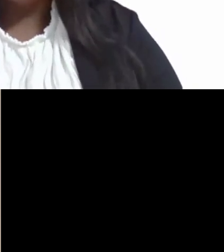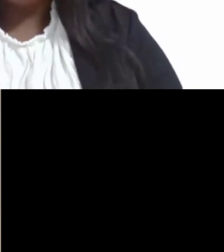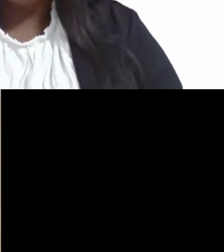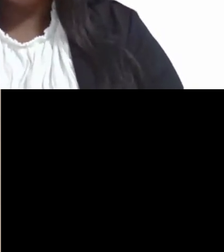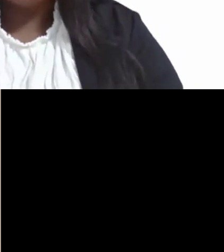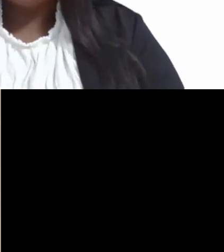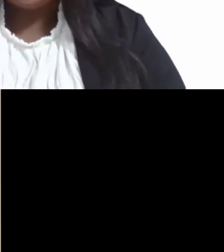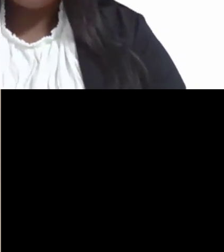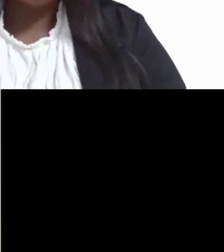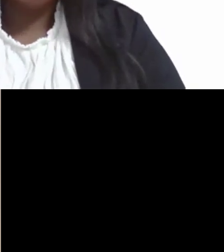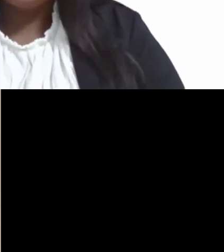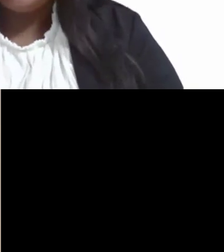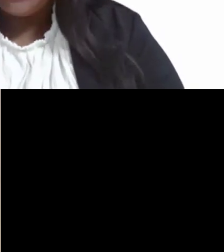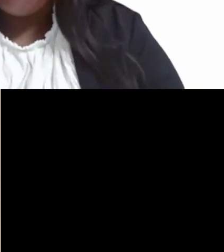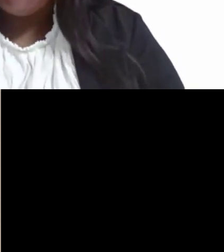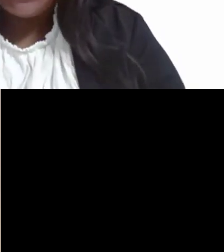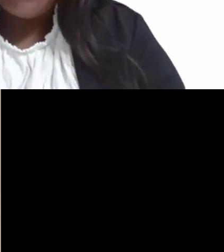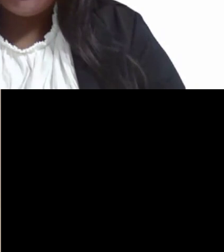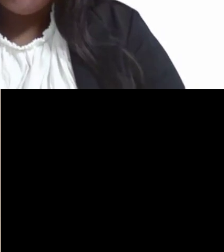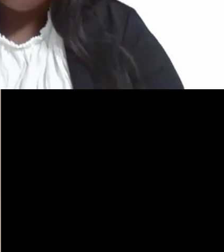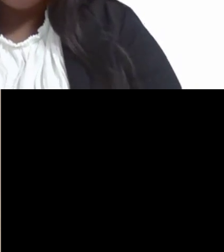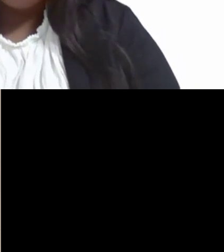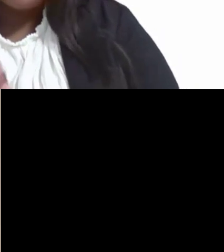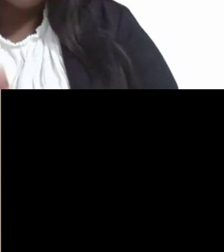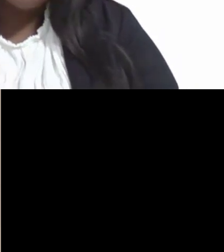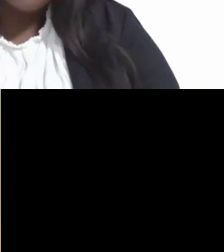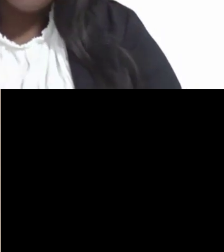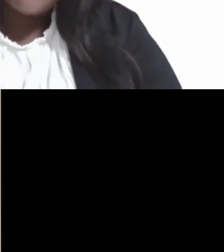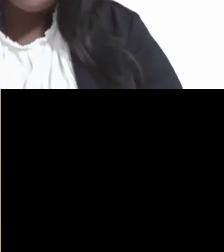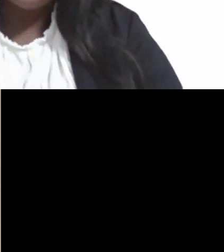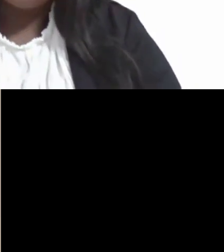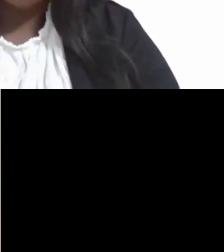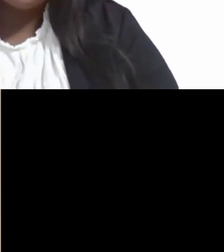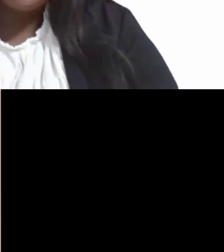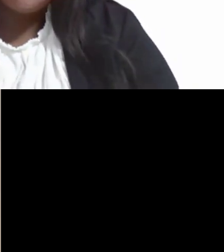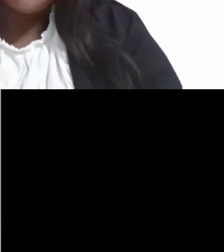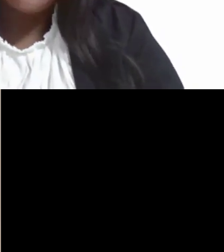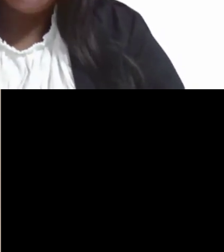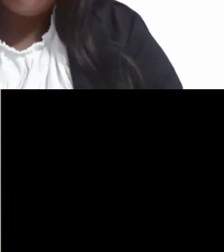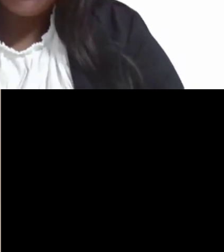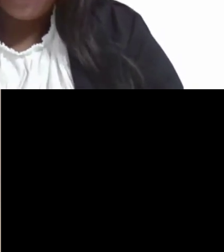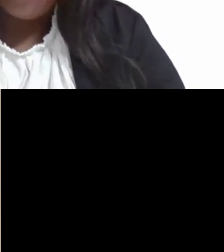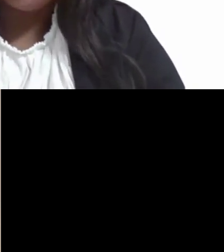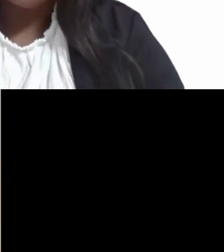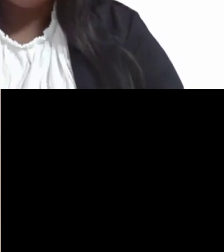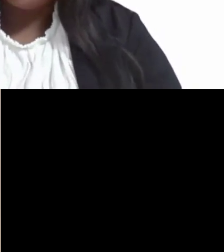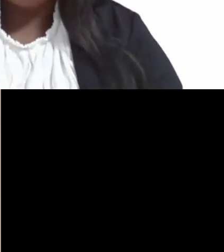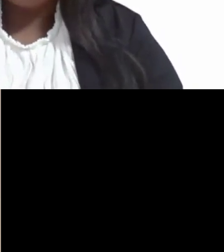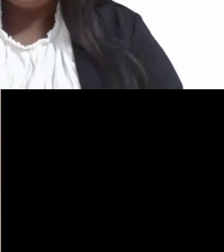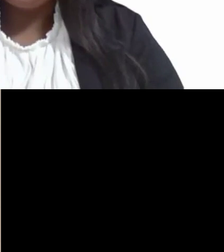scheduled for Thursday, May 16th at 1pm., when we will explore ways to make reading accessible for all. We hope to